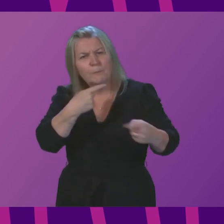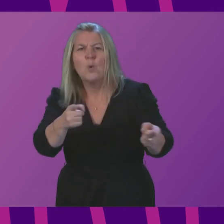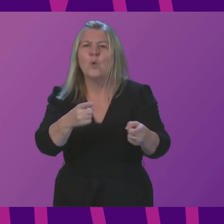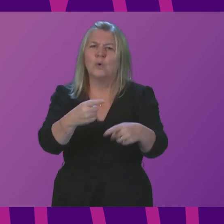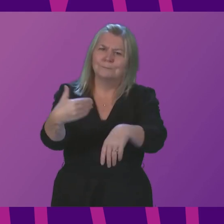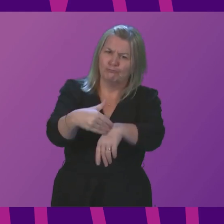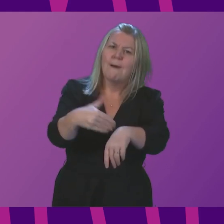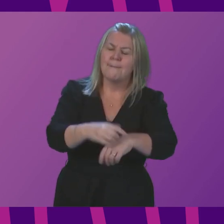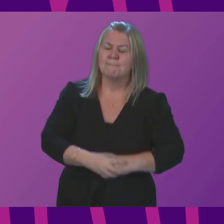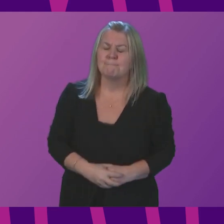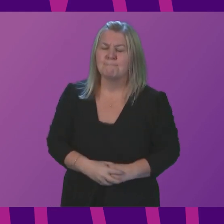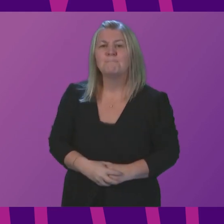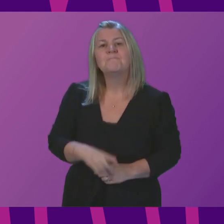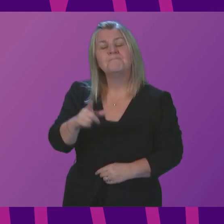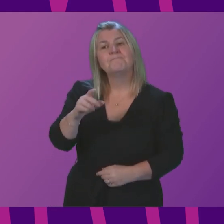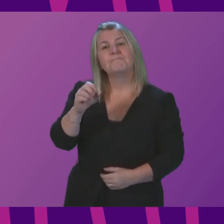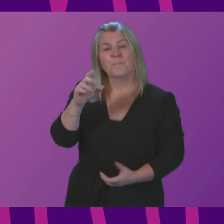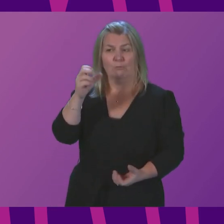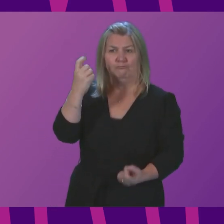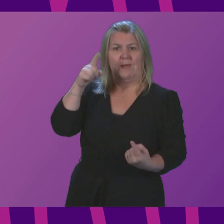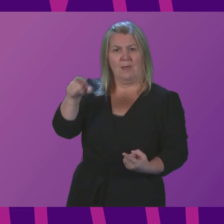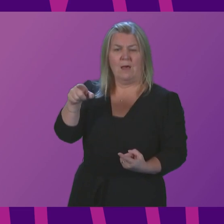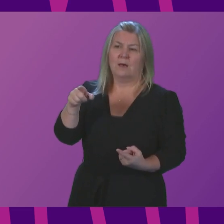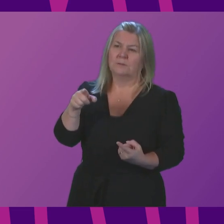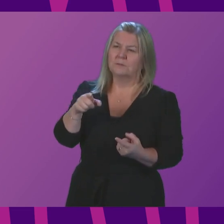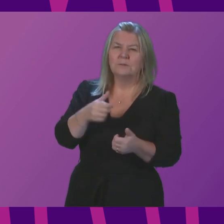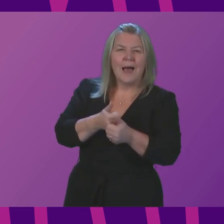first place. We recognise the key role that advocacy services such as Rape Crisis Scotland